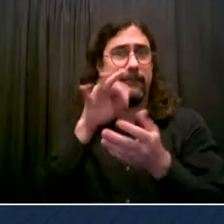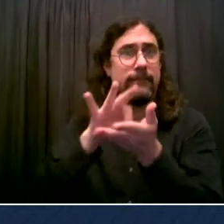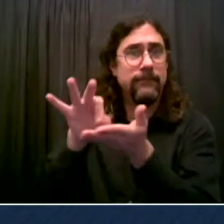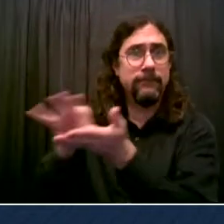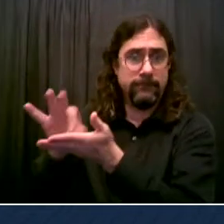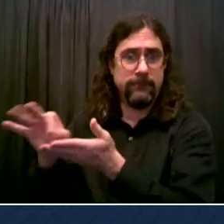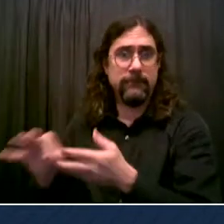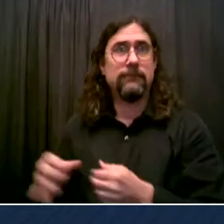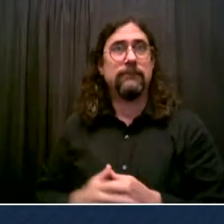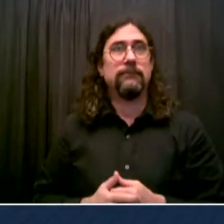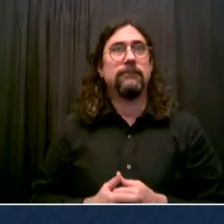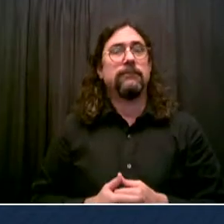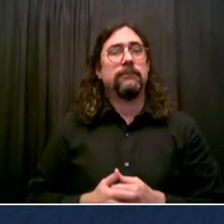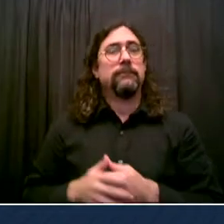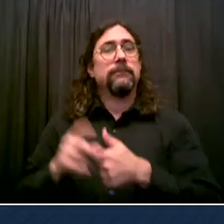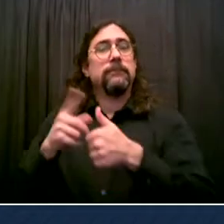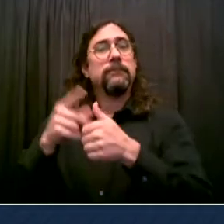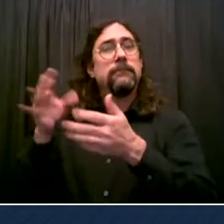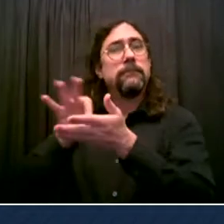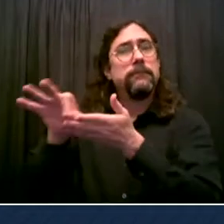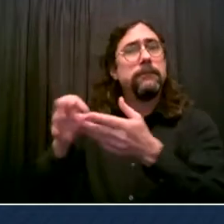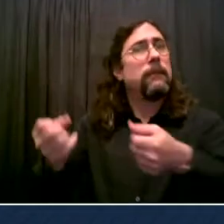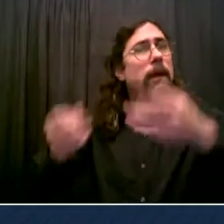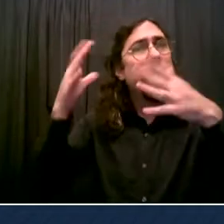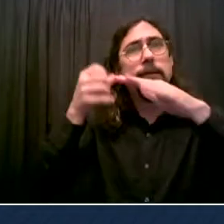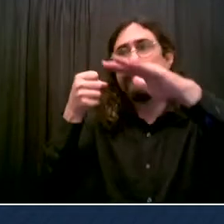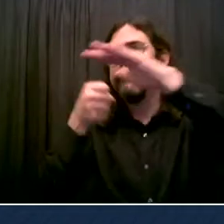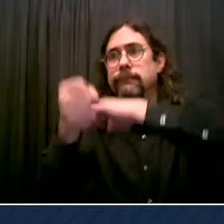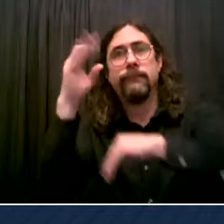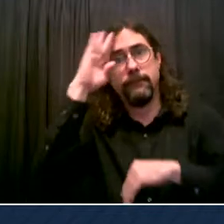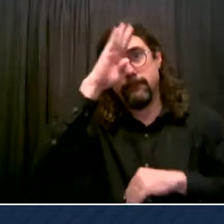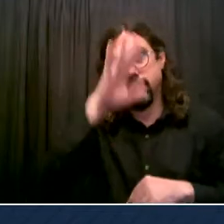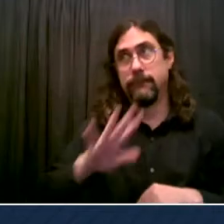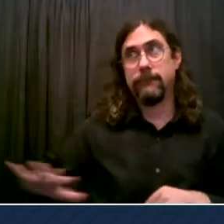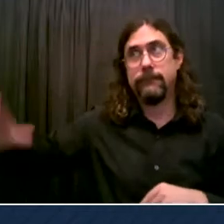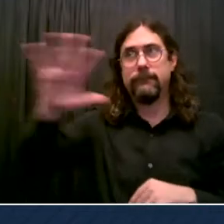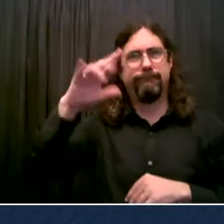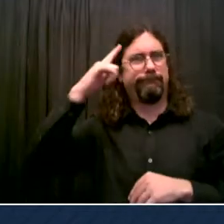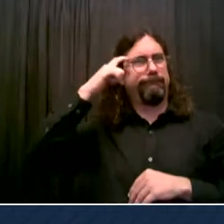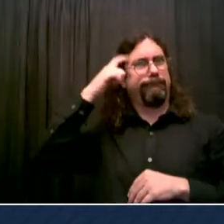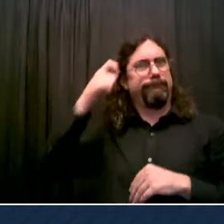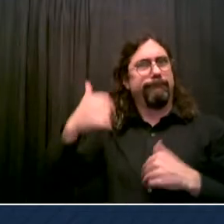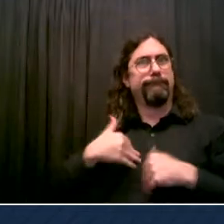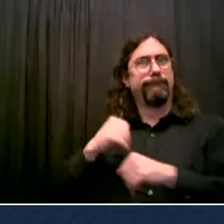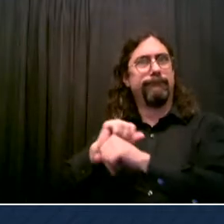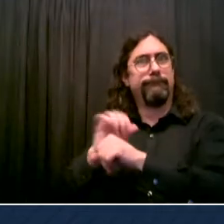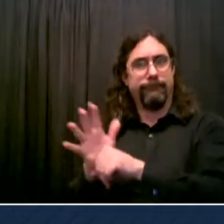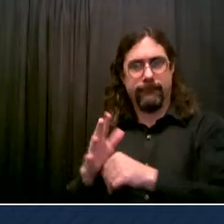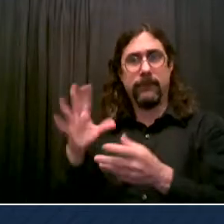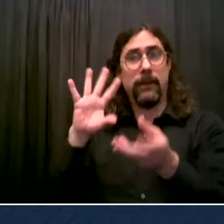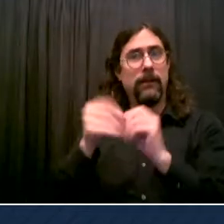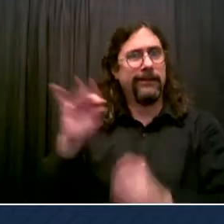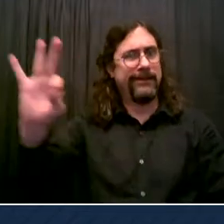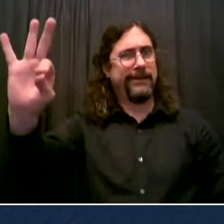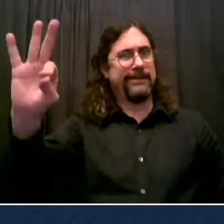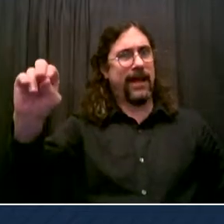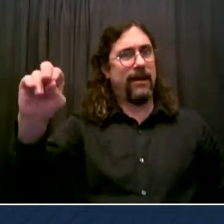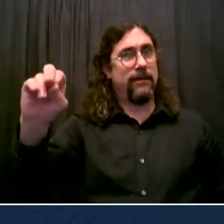THAT THE INDICATORS CONTINUE TO